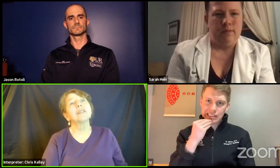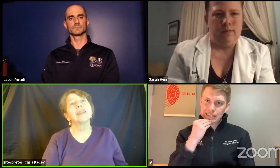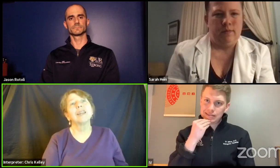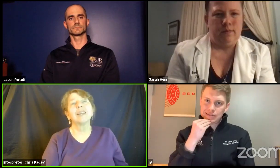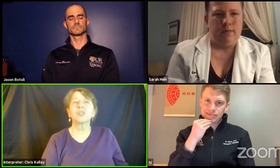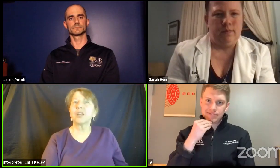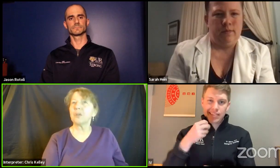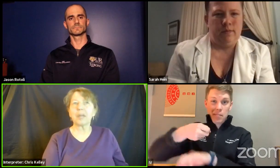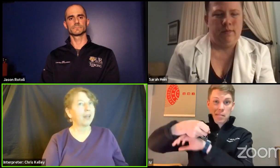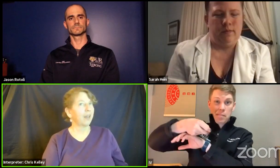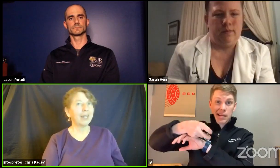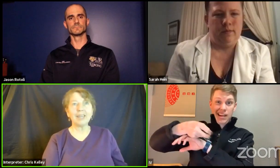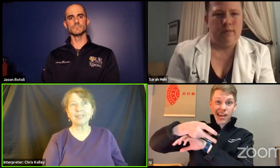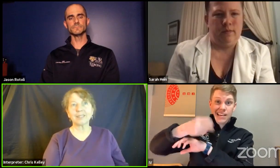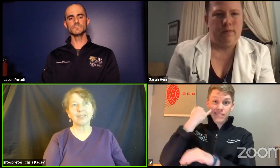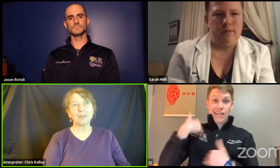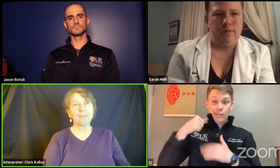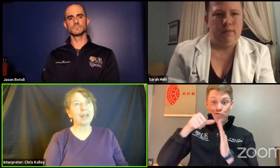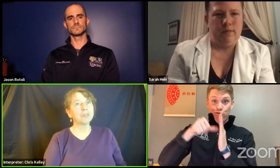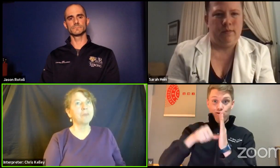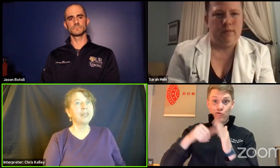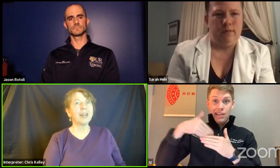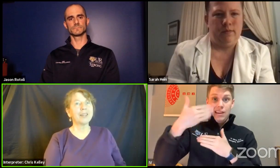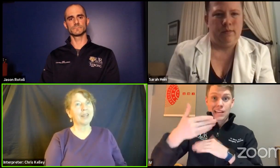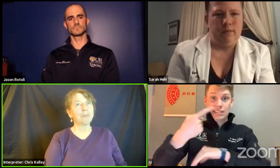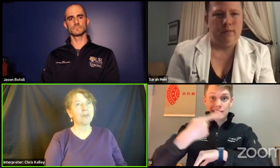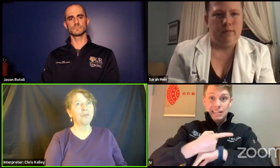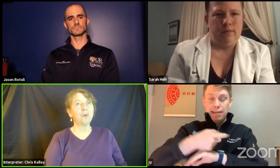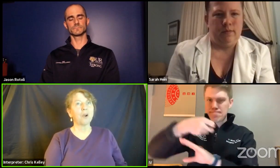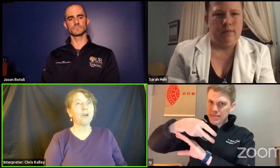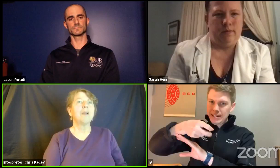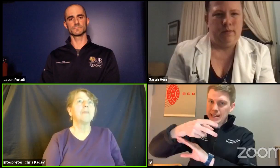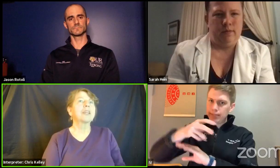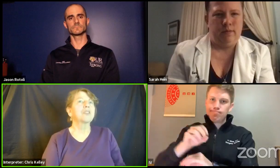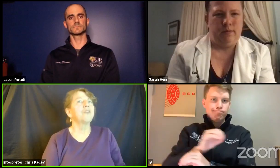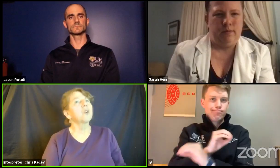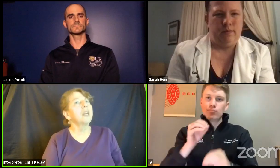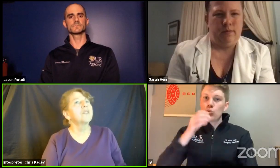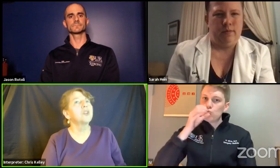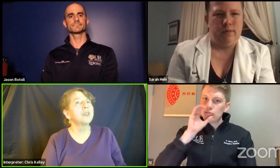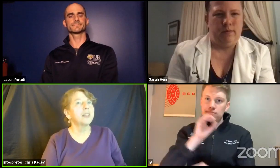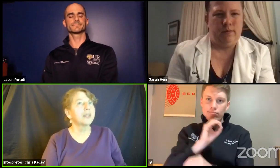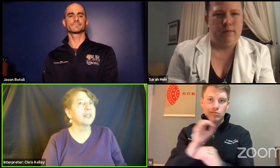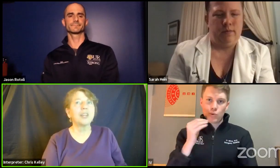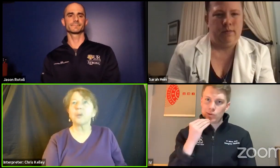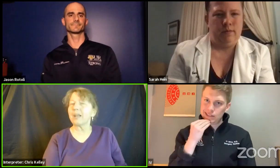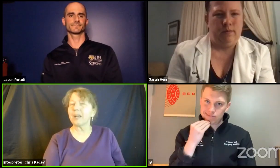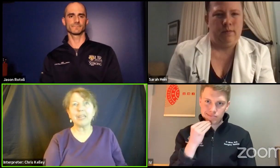surgery. What you can expect is that when you're in the emergency room,